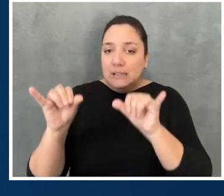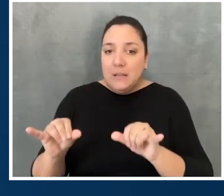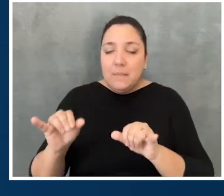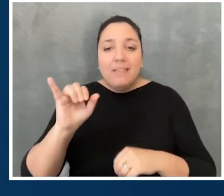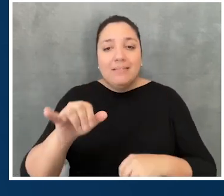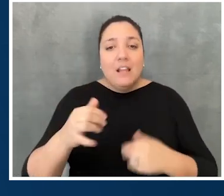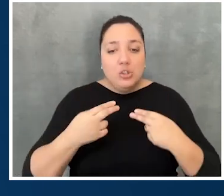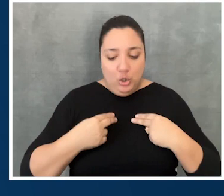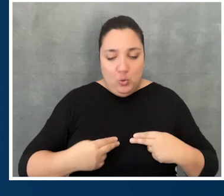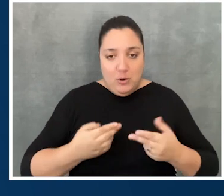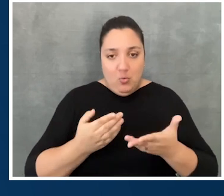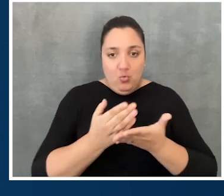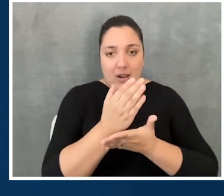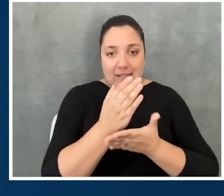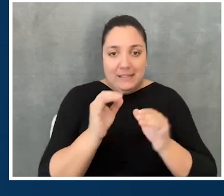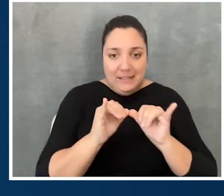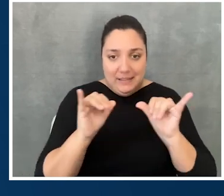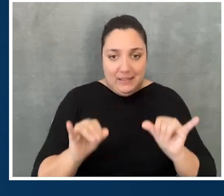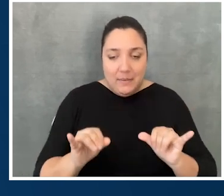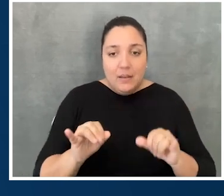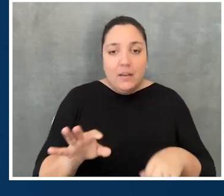a human rights system that operates